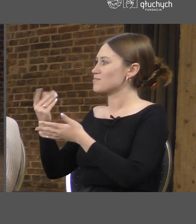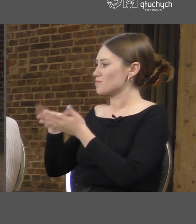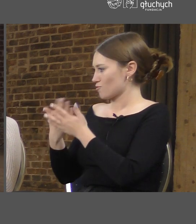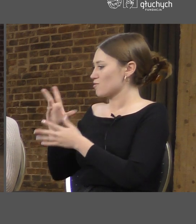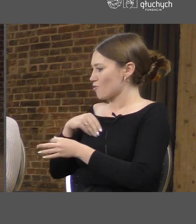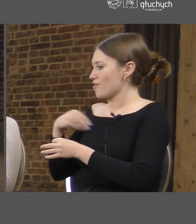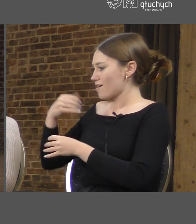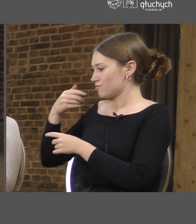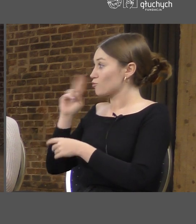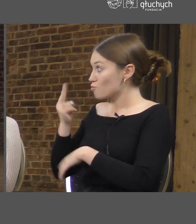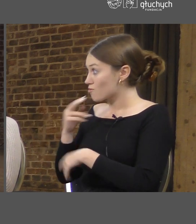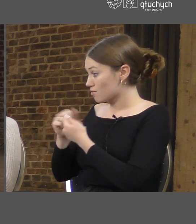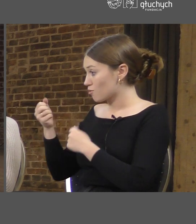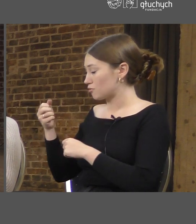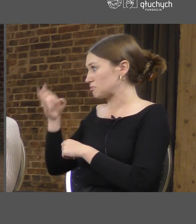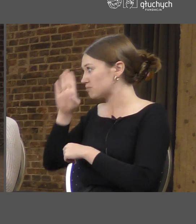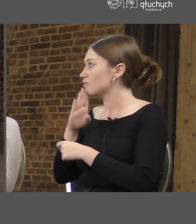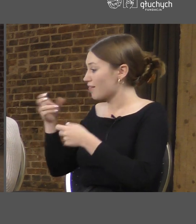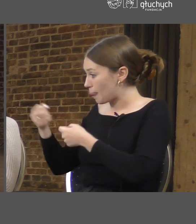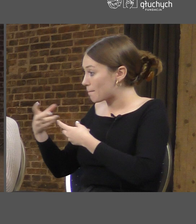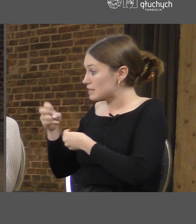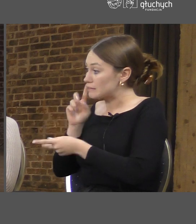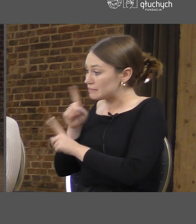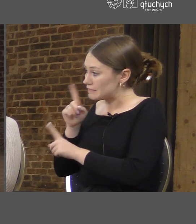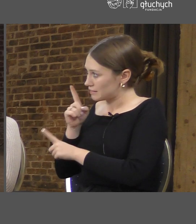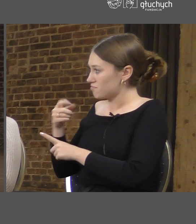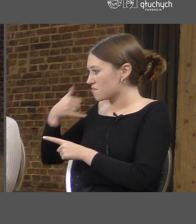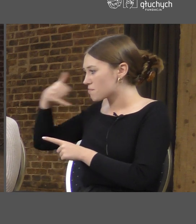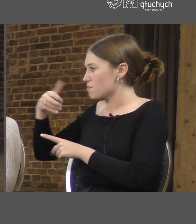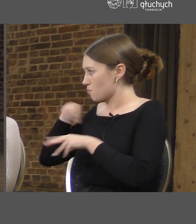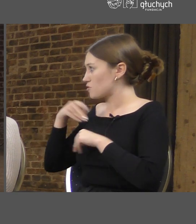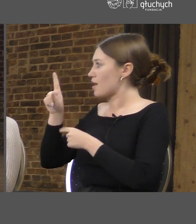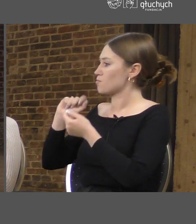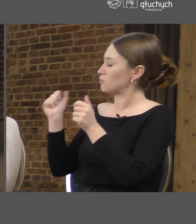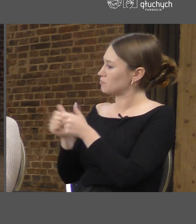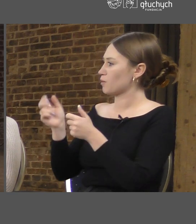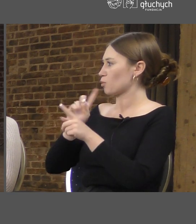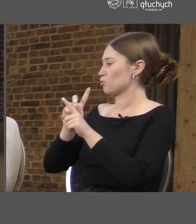can carry out conversations thanks to these very subtitles, or let's say a sign language interpreter.